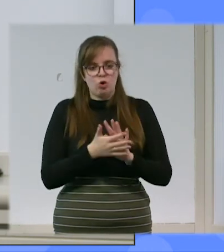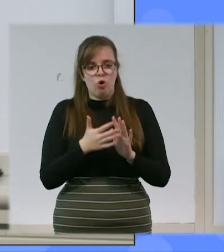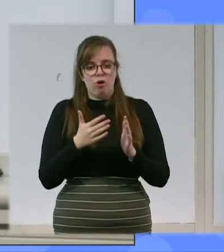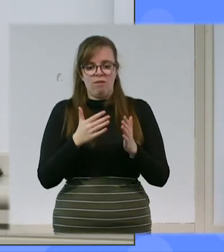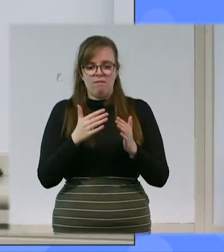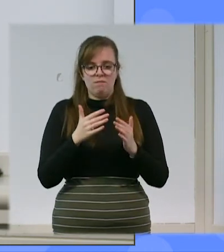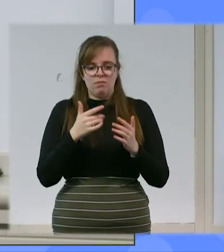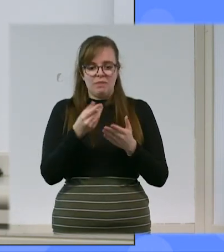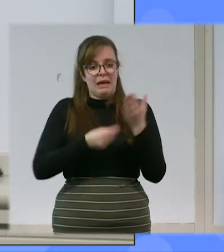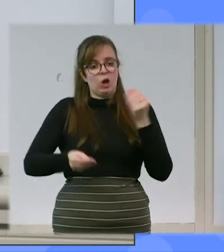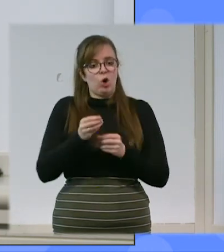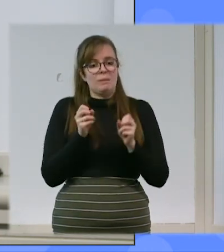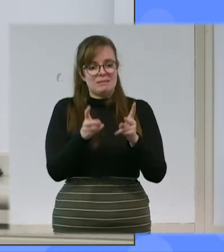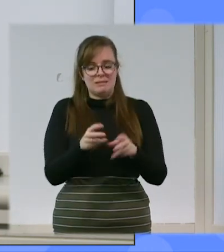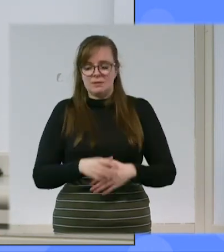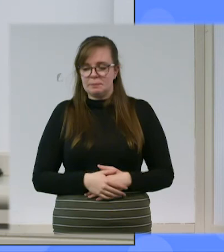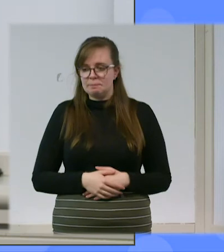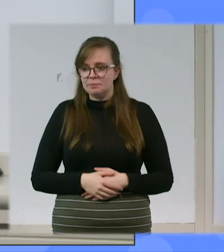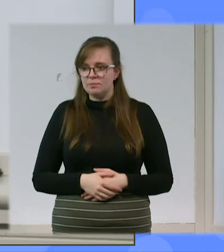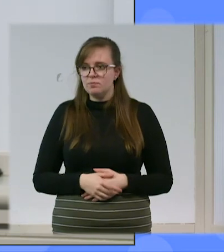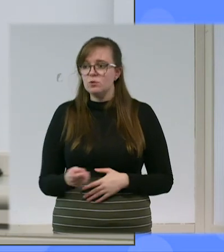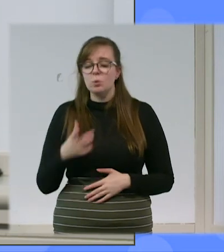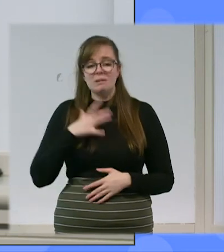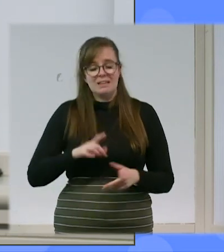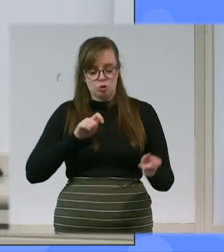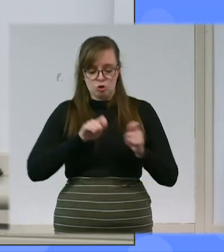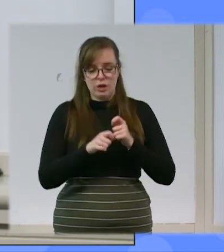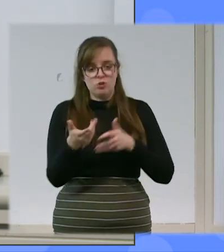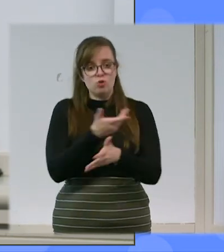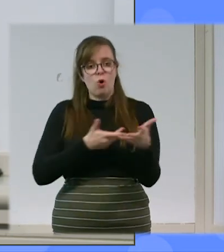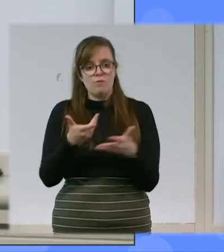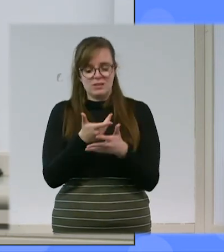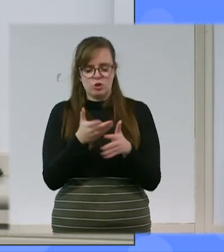system so we need to have a different conversation and focus actually about